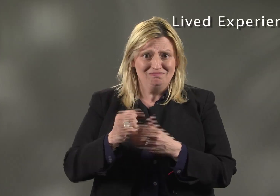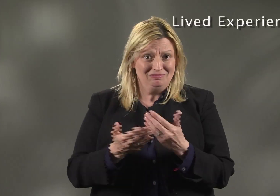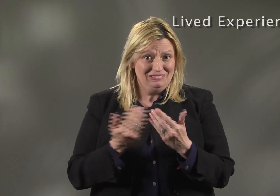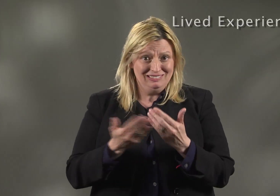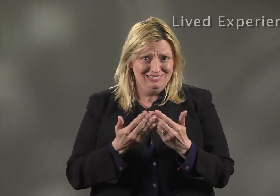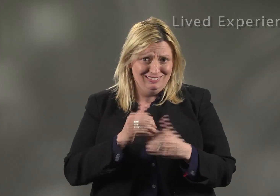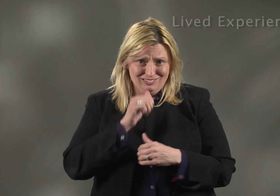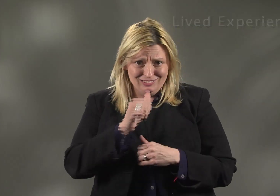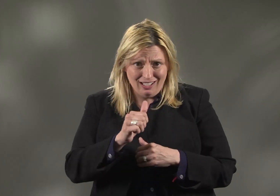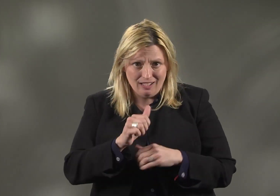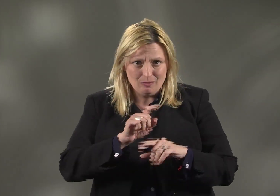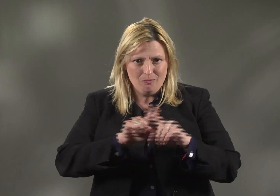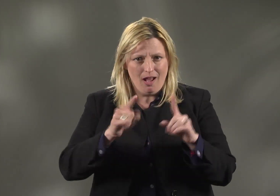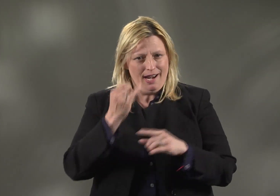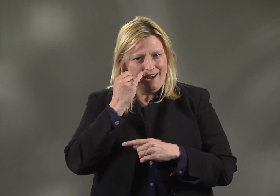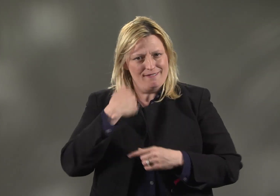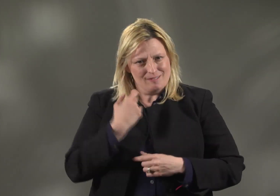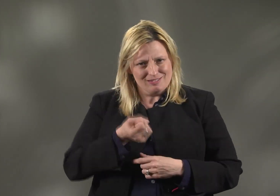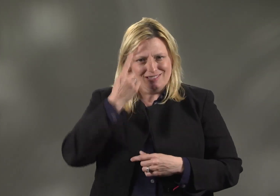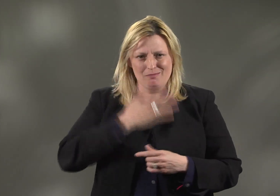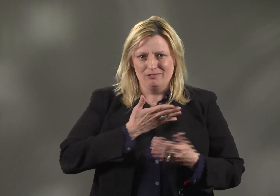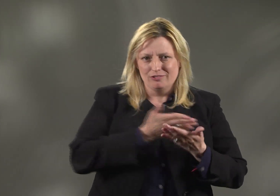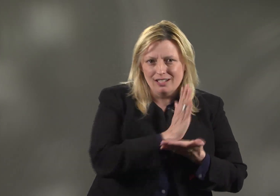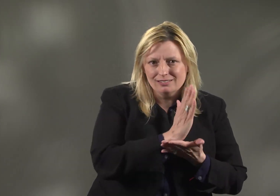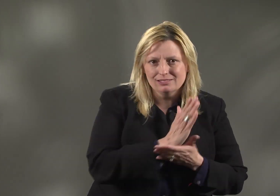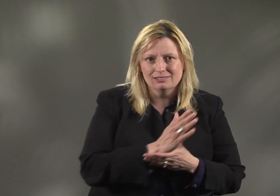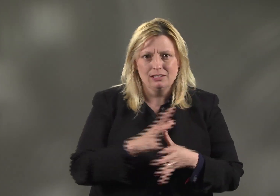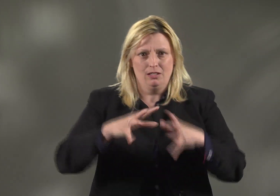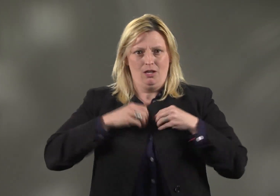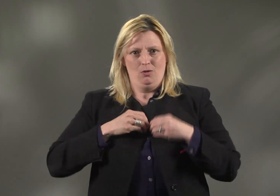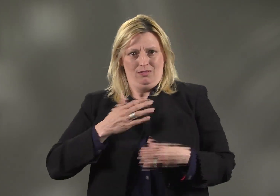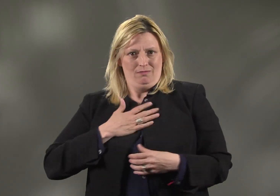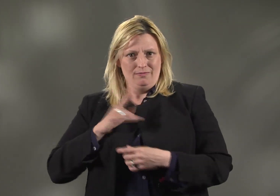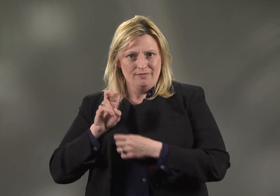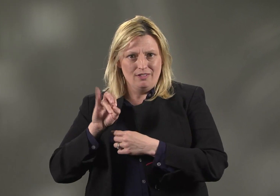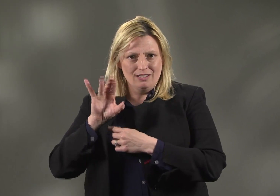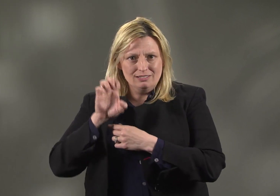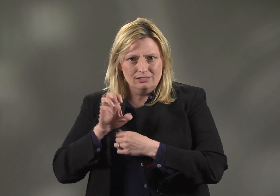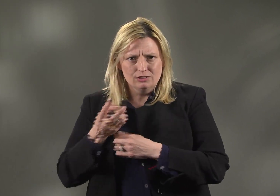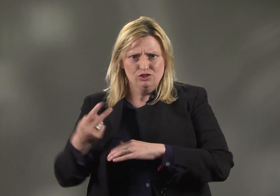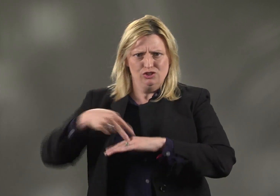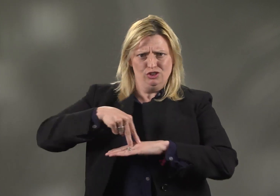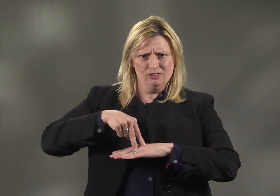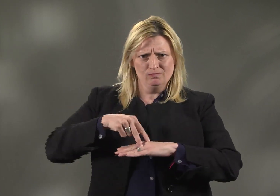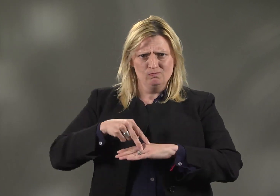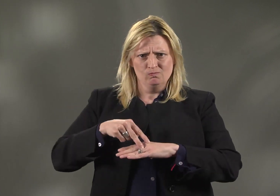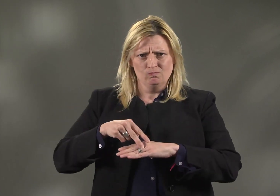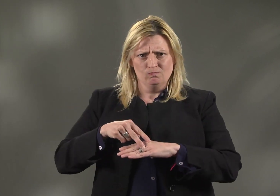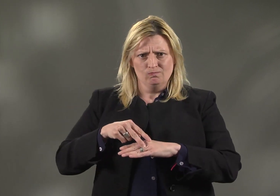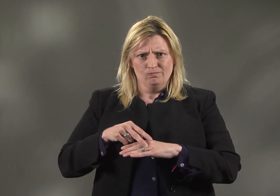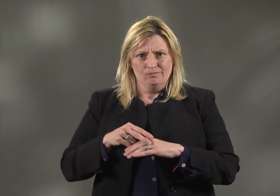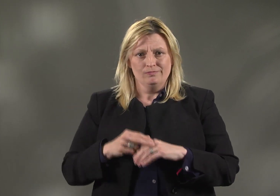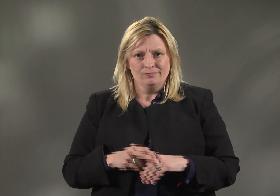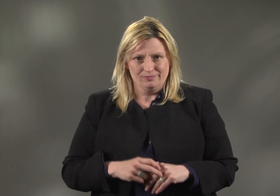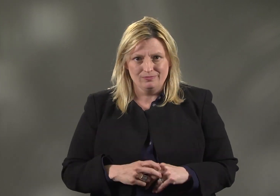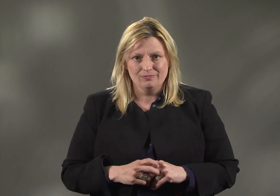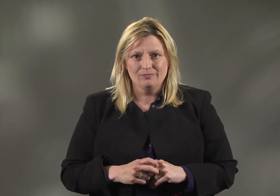Yes, it would certainly not be easy, but as long as I understood my rights, owned my voice, and stood my ground,